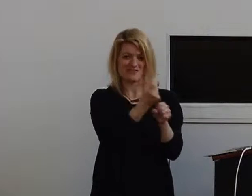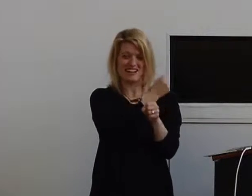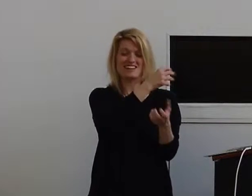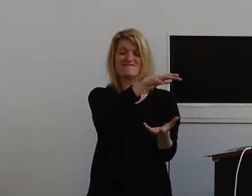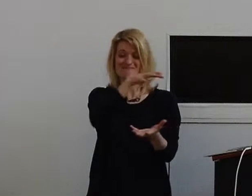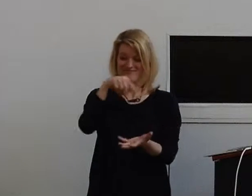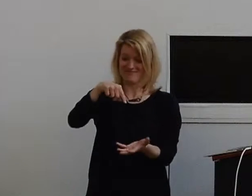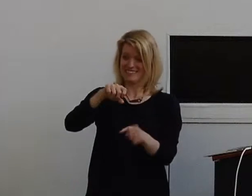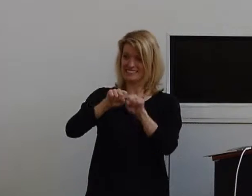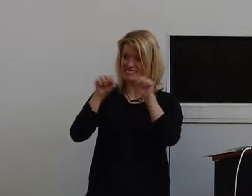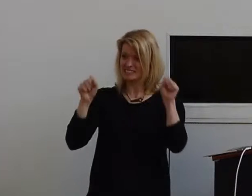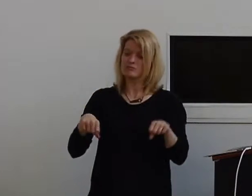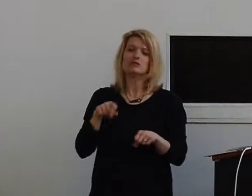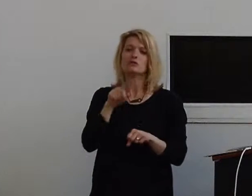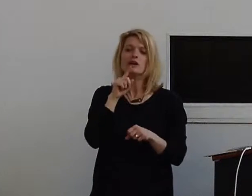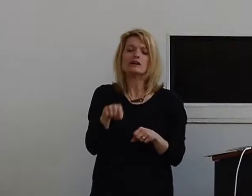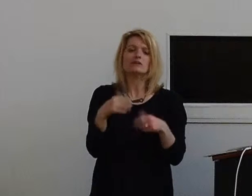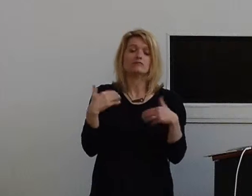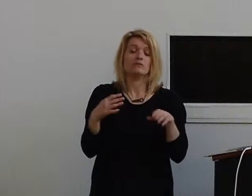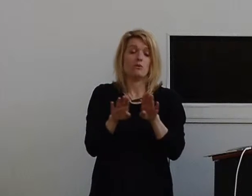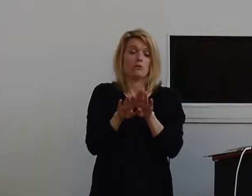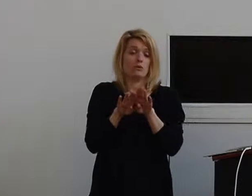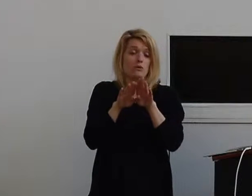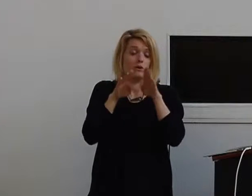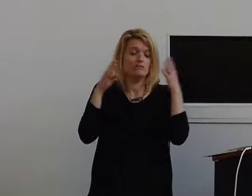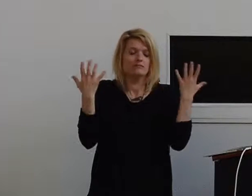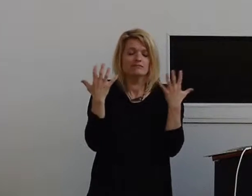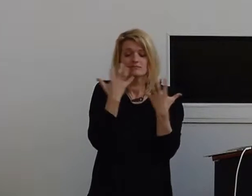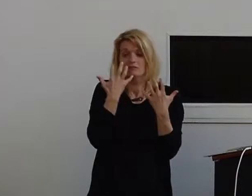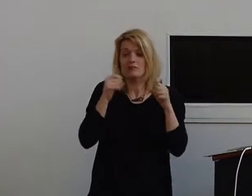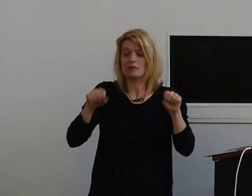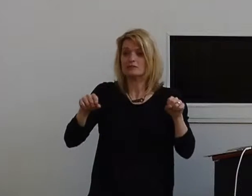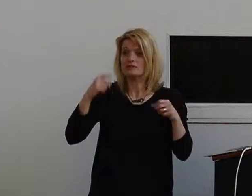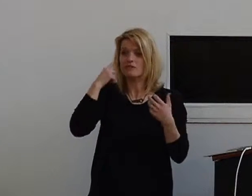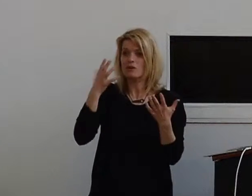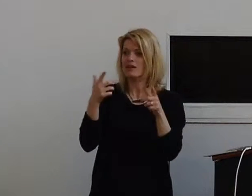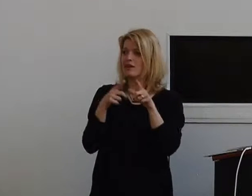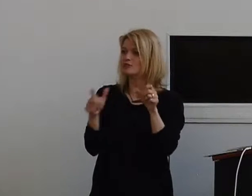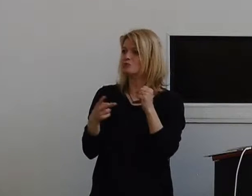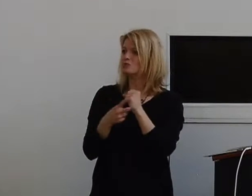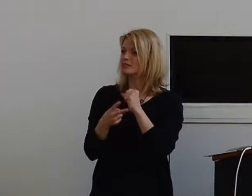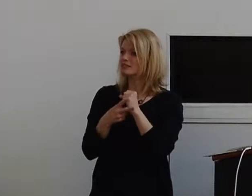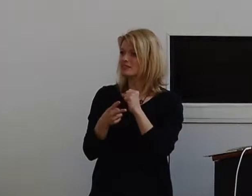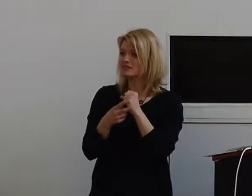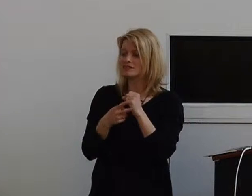We received this through a grant, and it has really opened opportunities for language preservation.